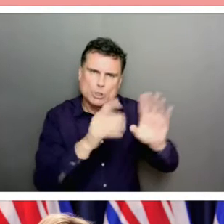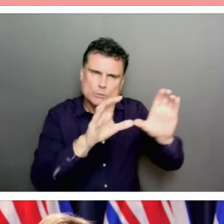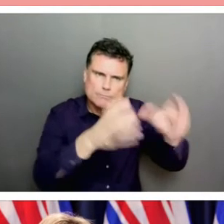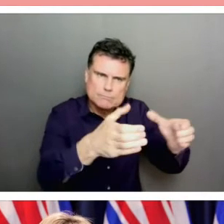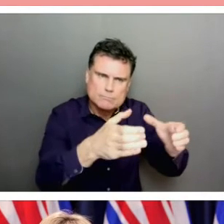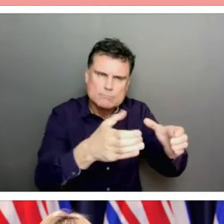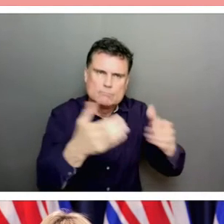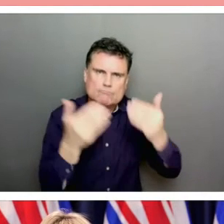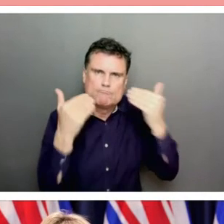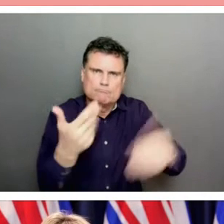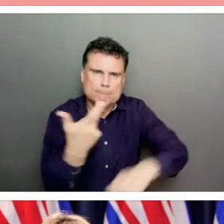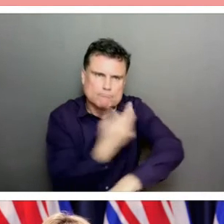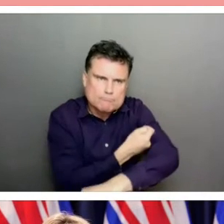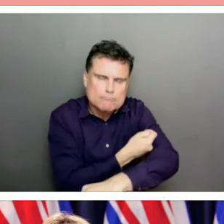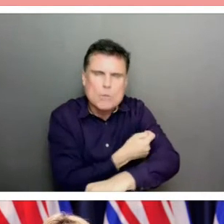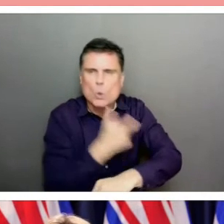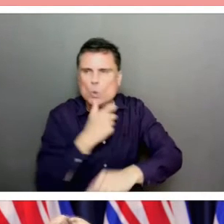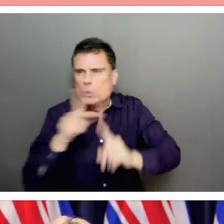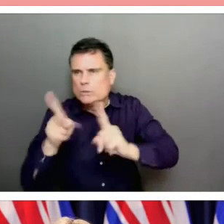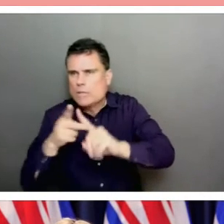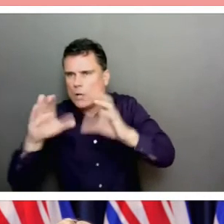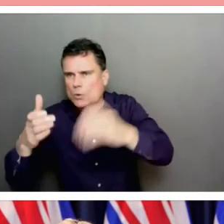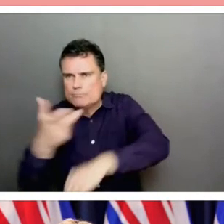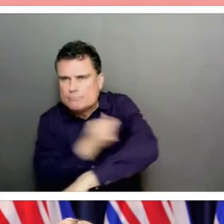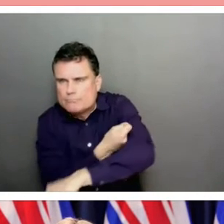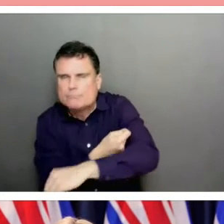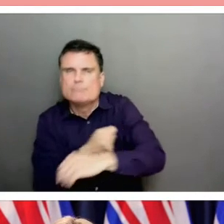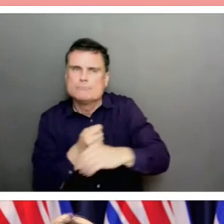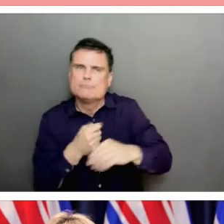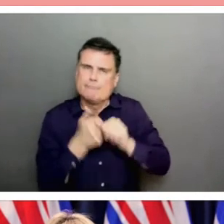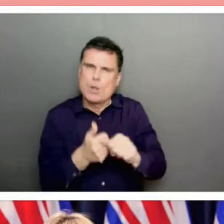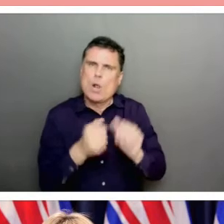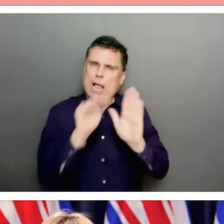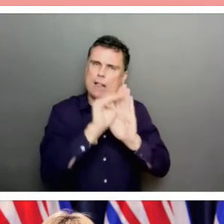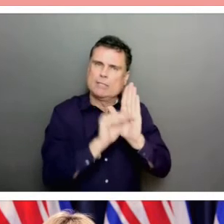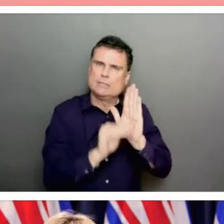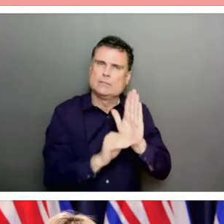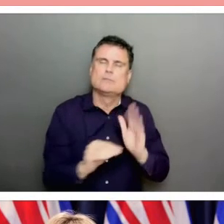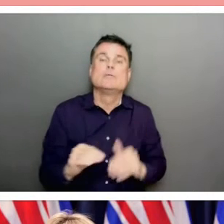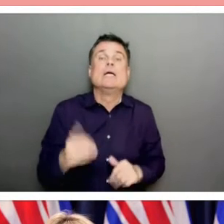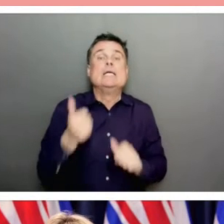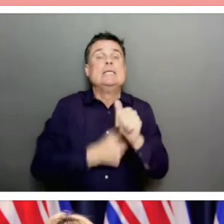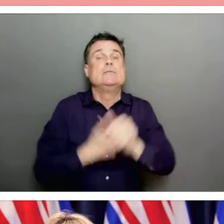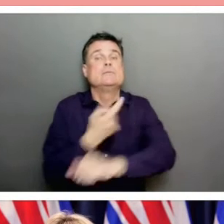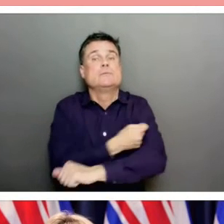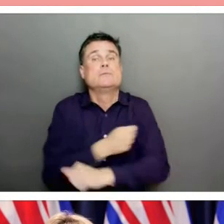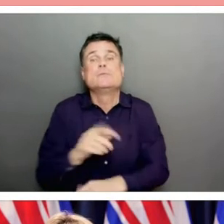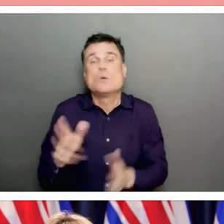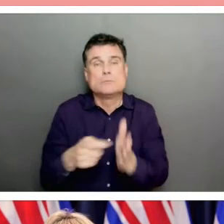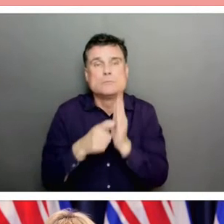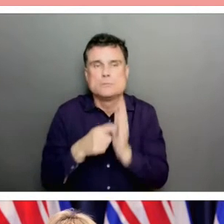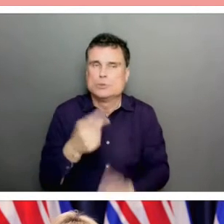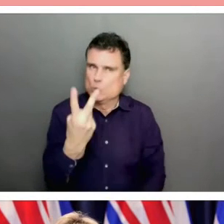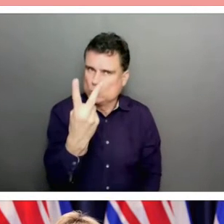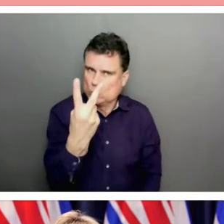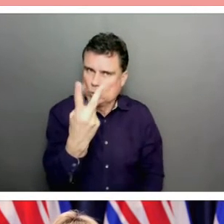28, but we know we can immunize way more people in the first couple of weeks with their first dose of